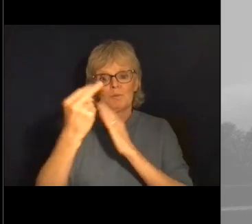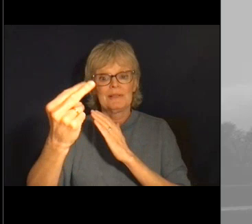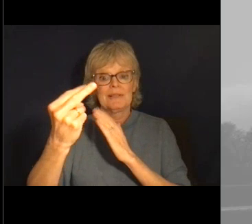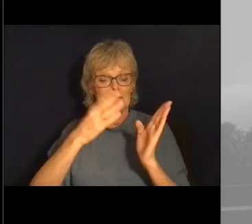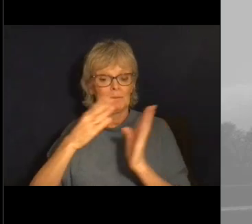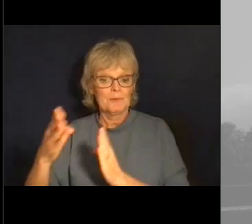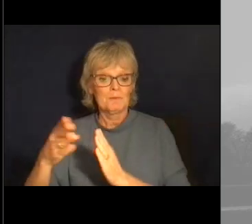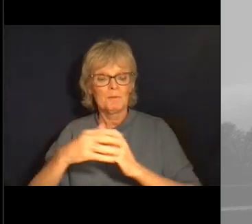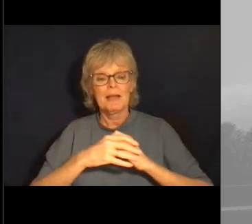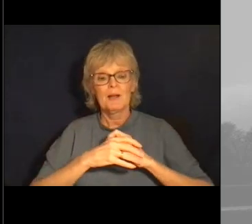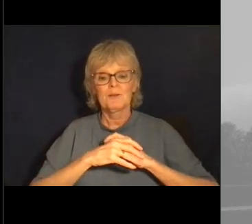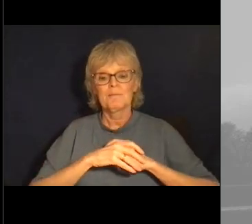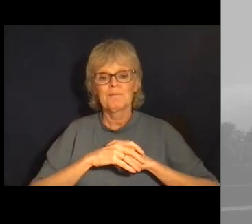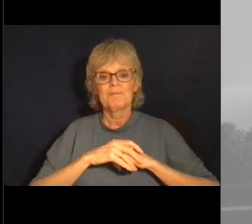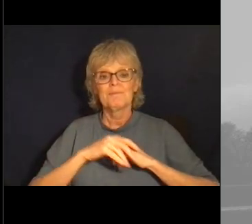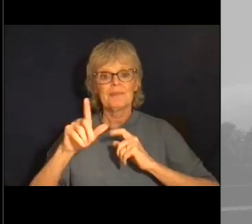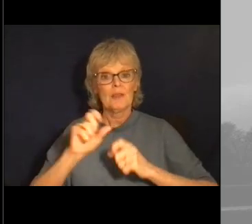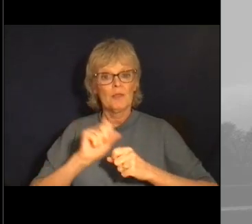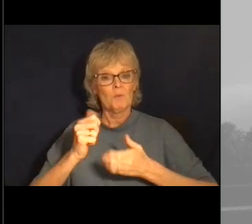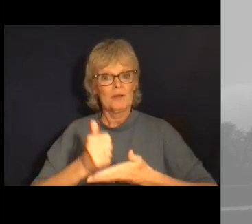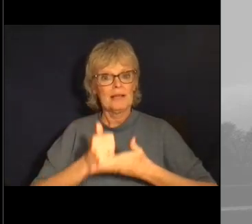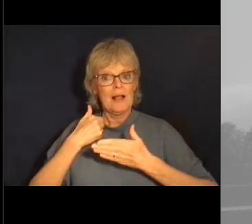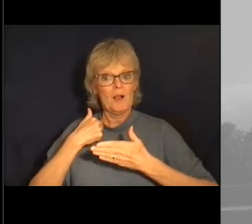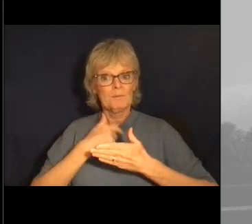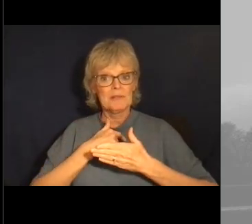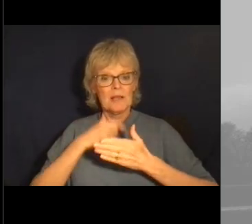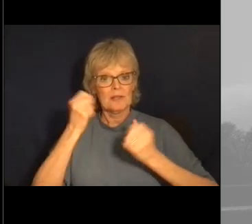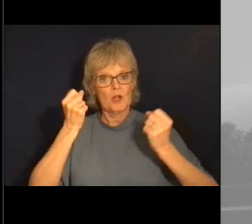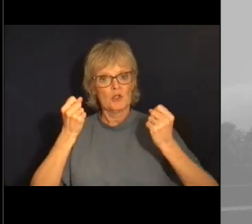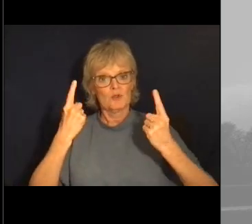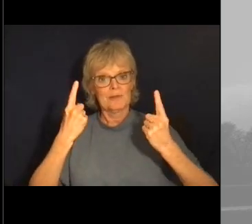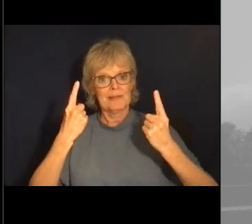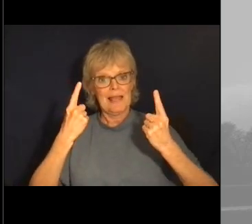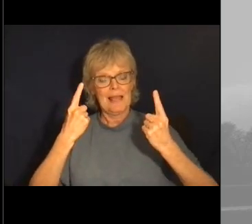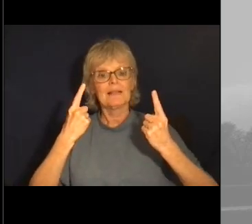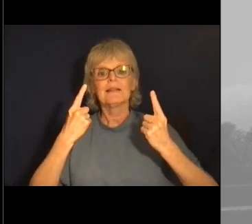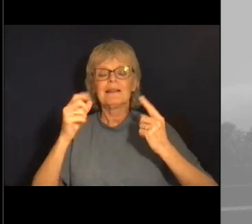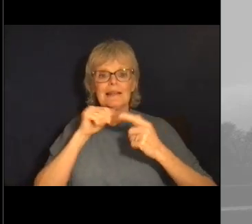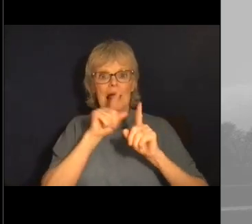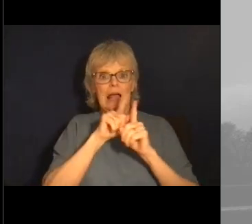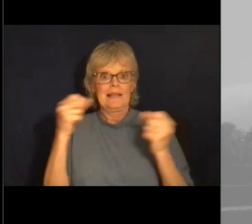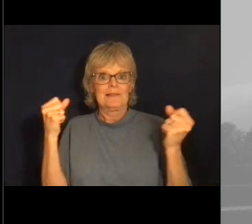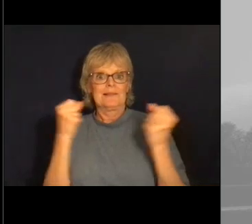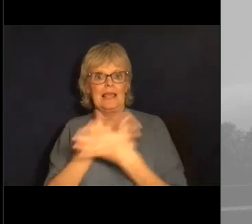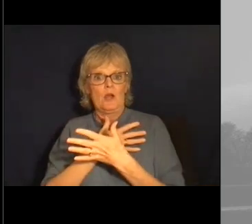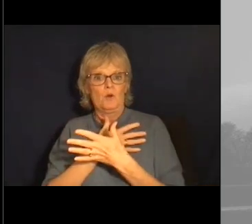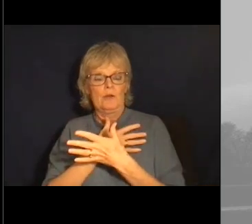And this work helps us understand these extreme events. That way they're not as scary. It's something that, you know, we can be aware of ahead of time